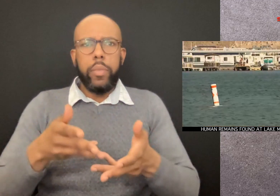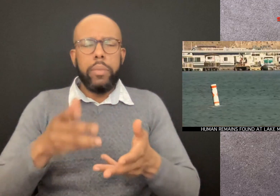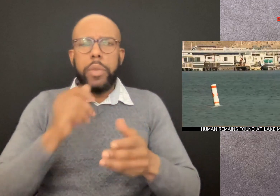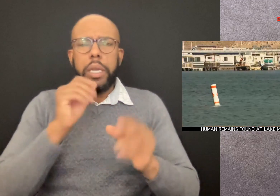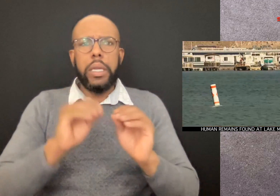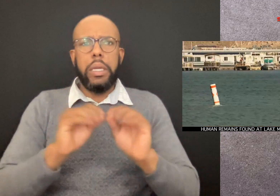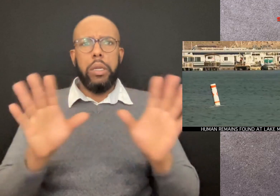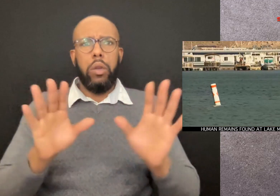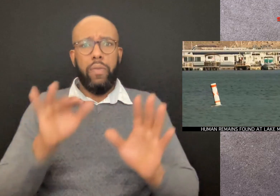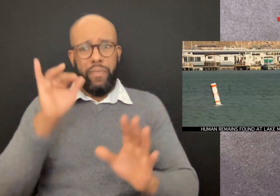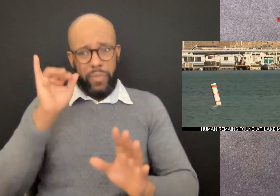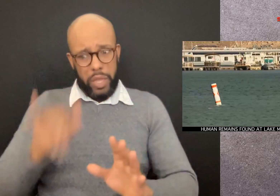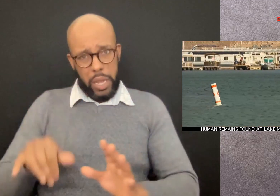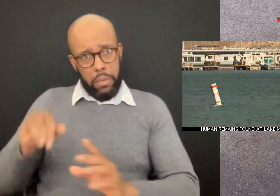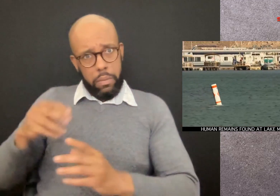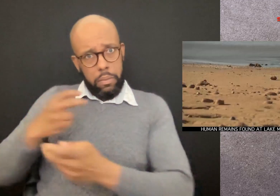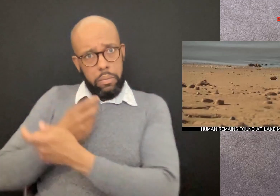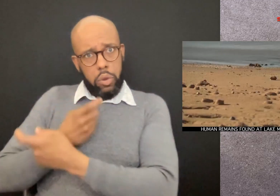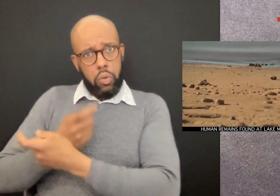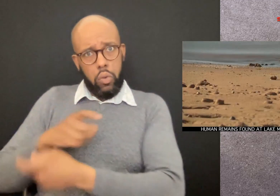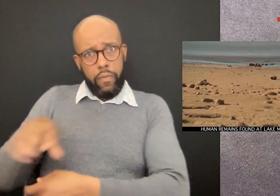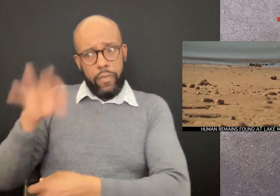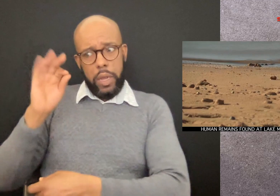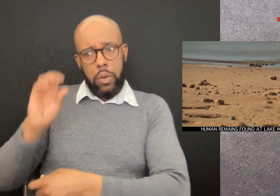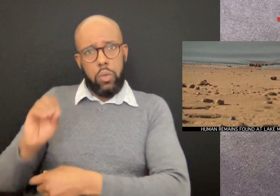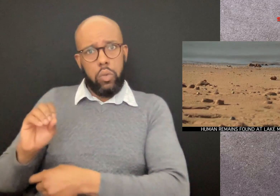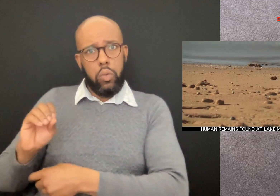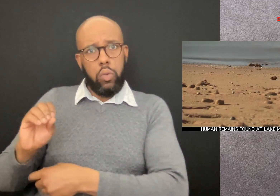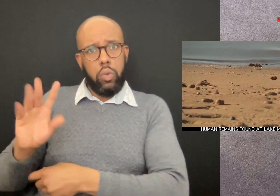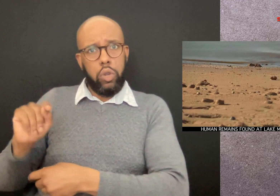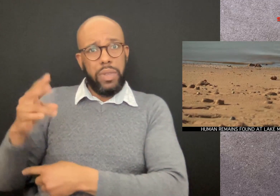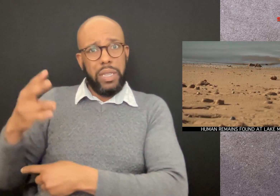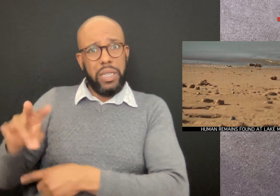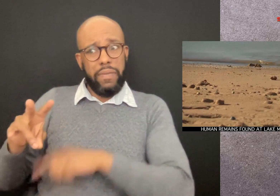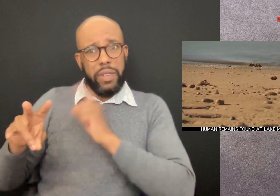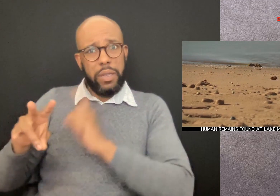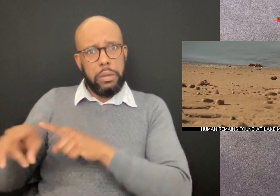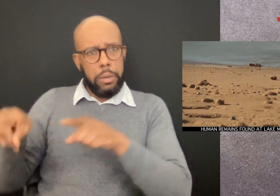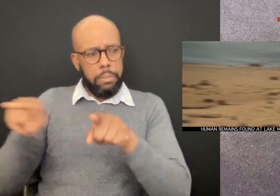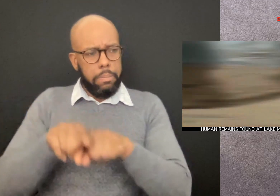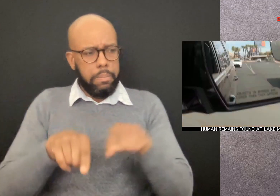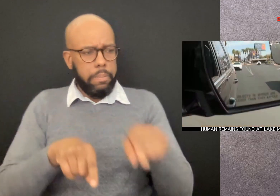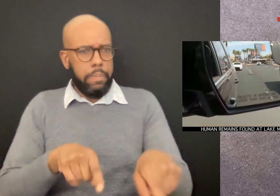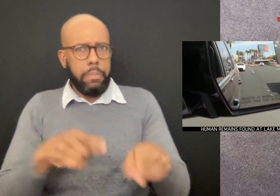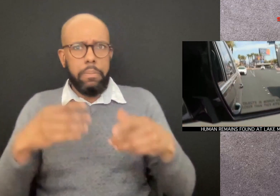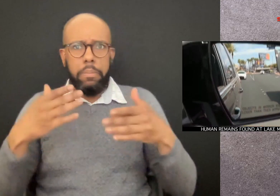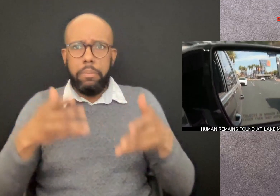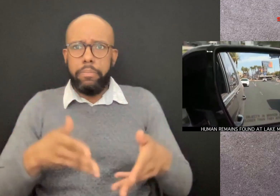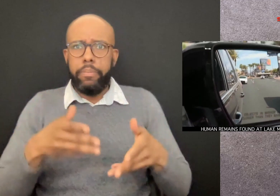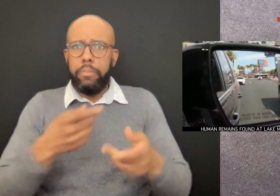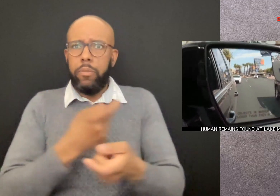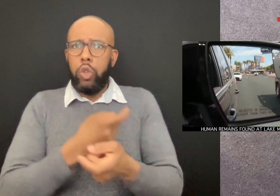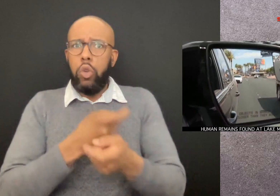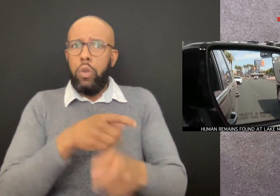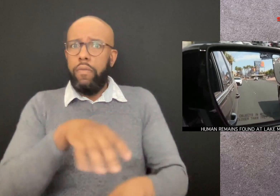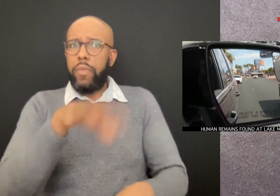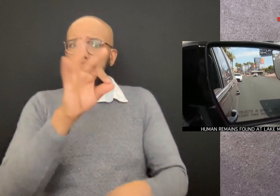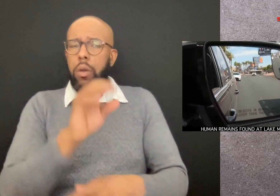It's unclear if the bone found on October 17. And the remains found on October 18th belonged to the same person.